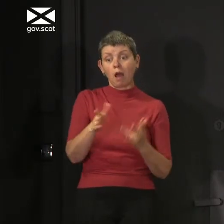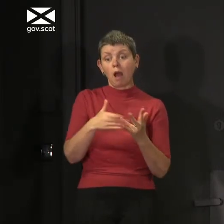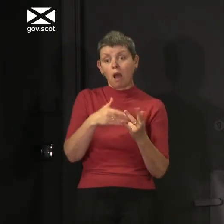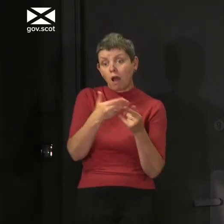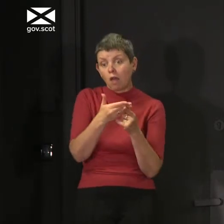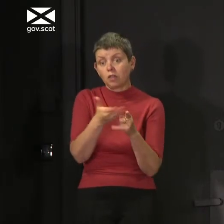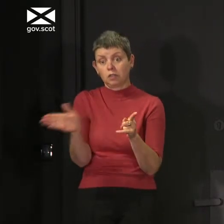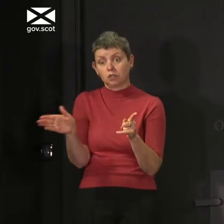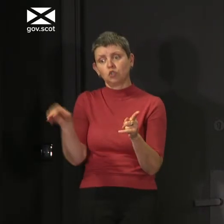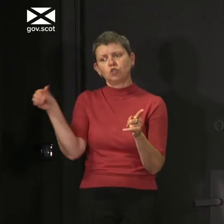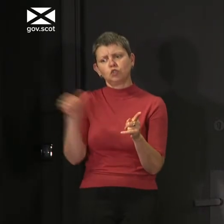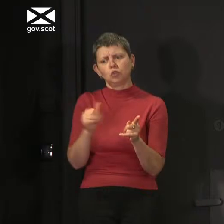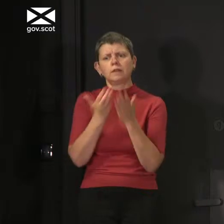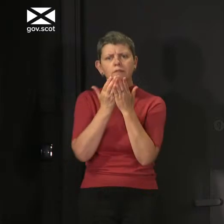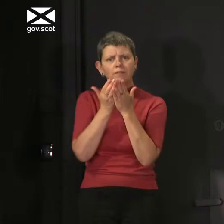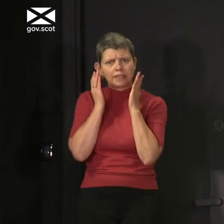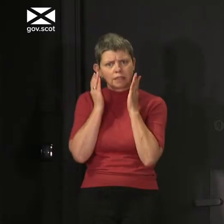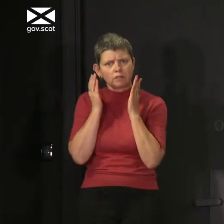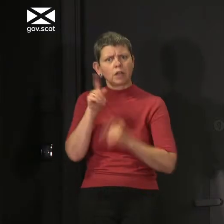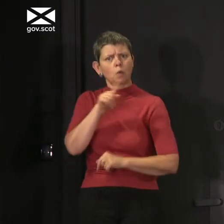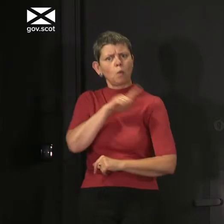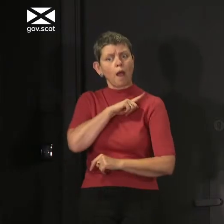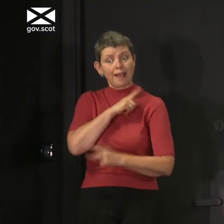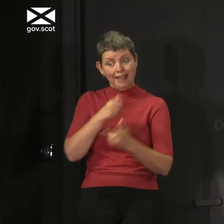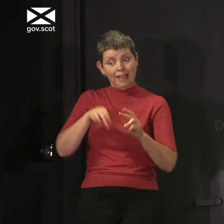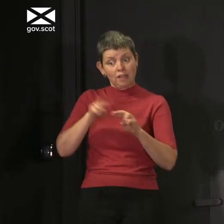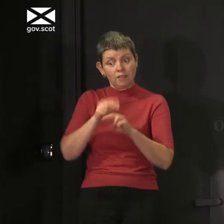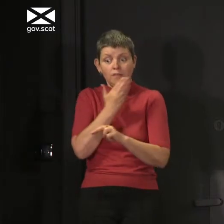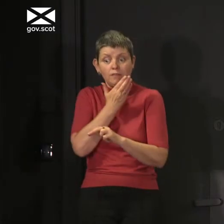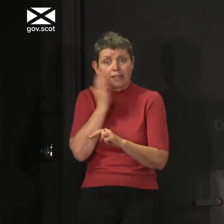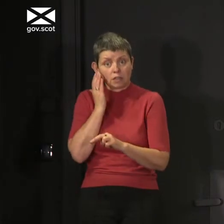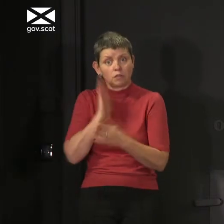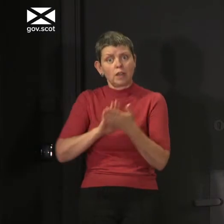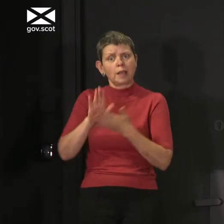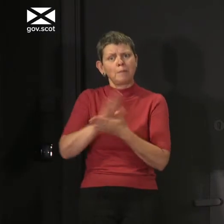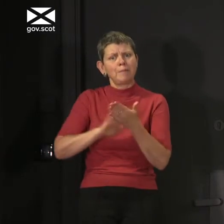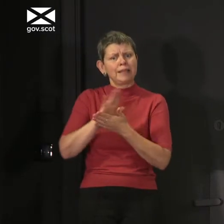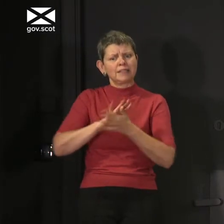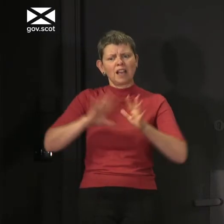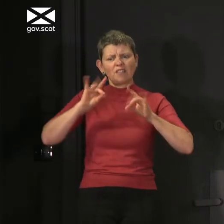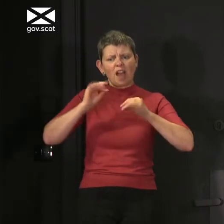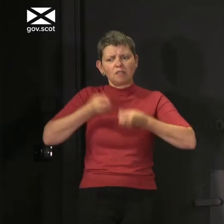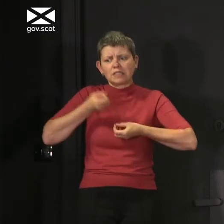if we all do, it is reducing the risk of the virus spreading. And it's a fairly small price